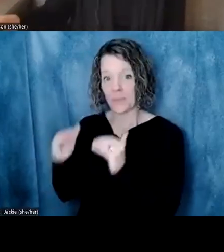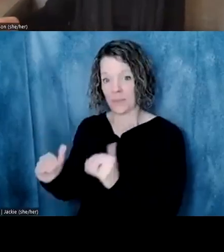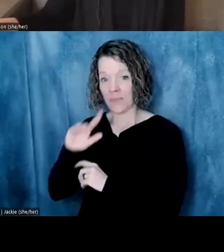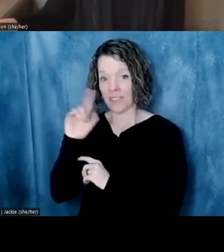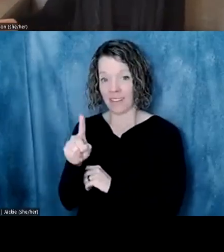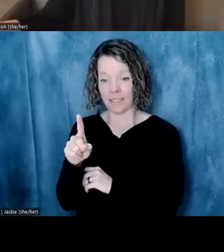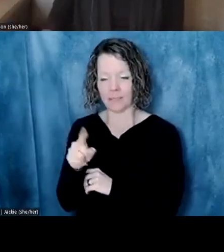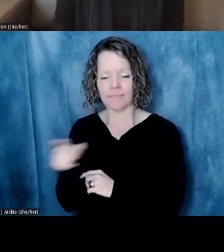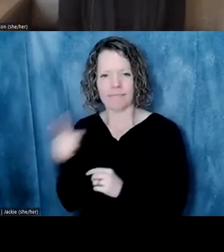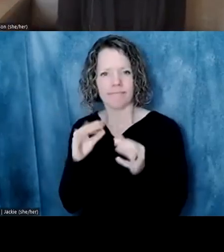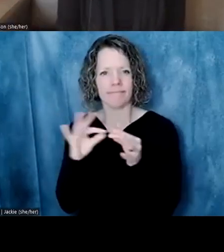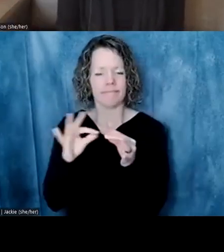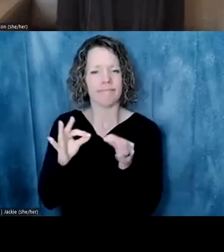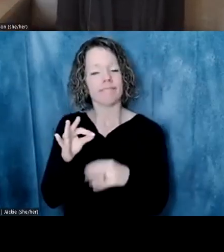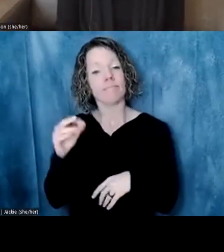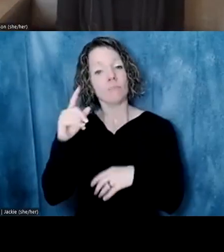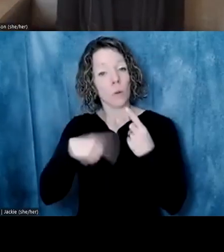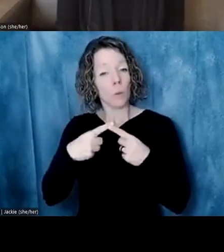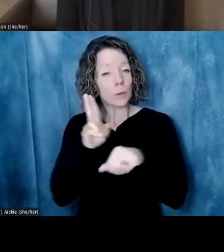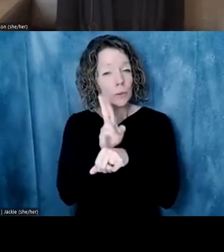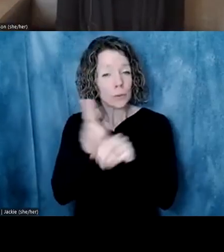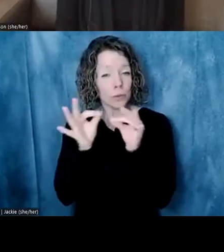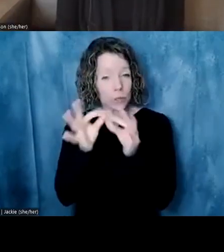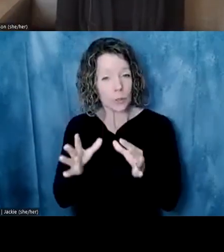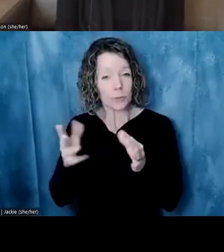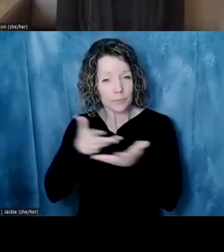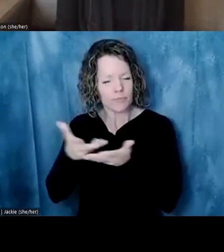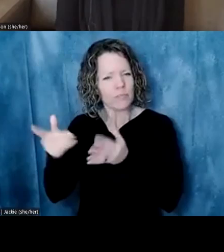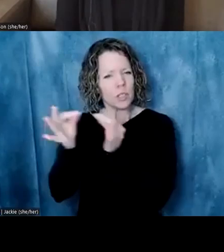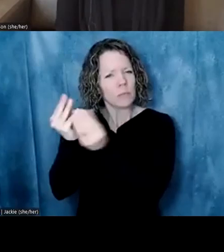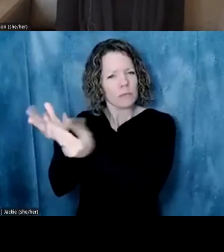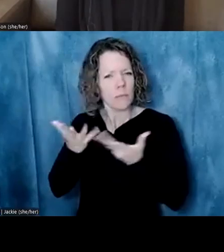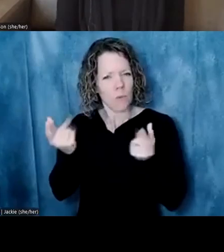As a hearing person using interpreters, they kept giving me the feedback that it's difficult because